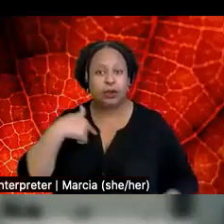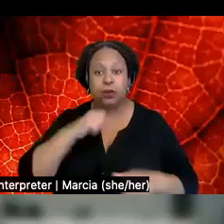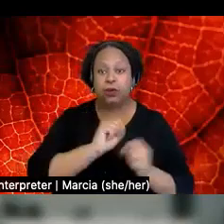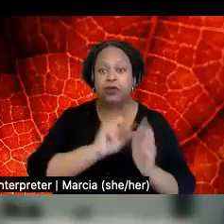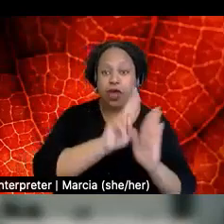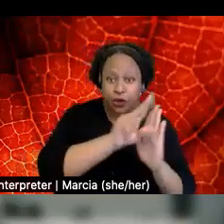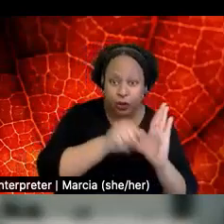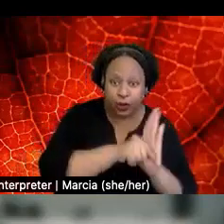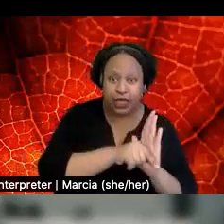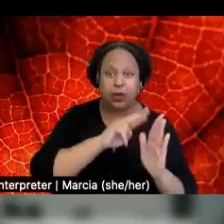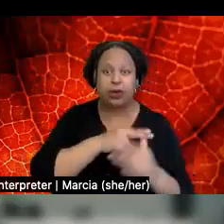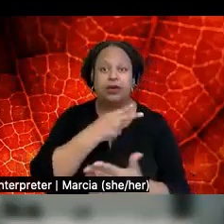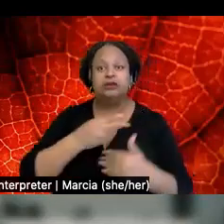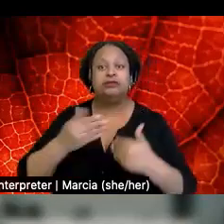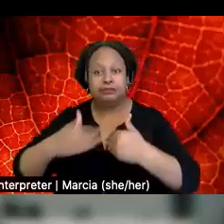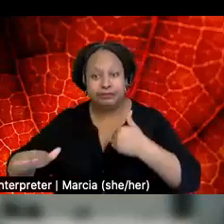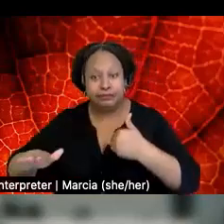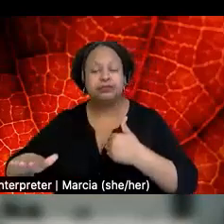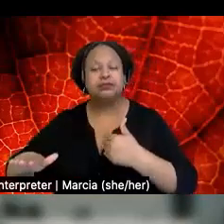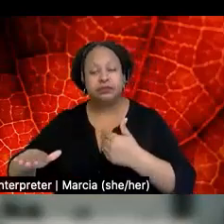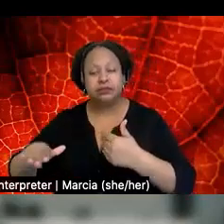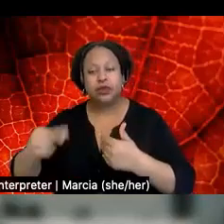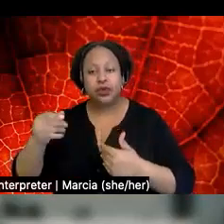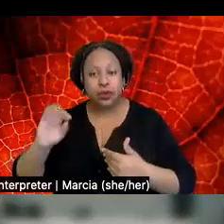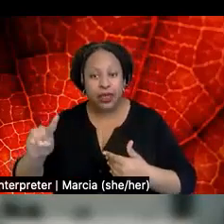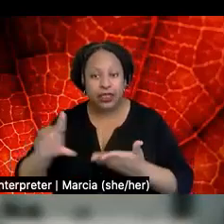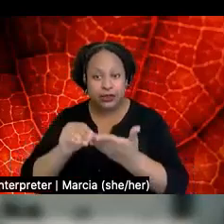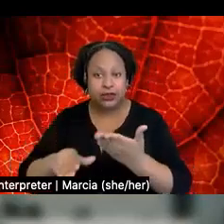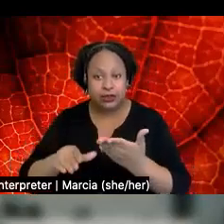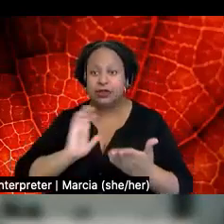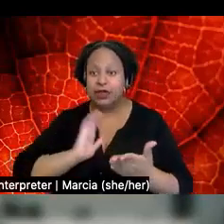like I mentioned and our offices is there to support learners as they navigate their